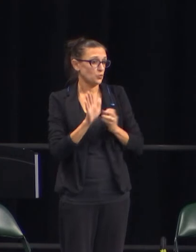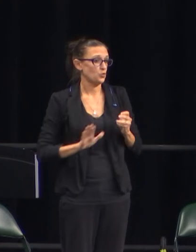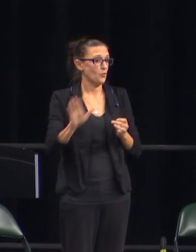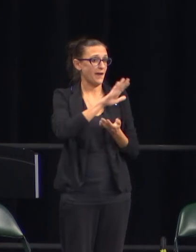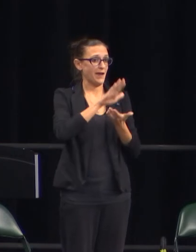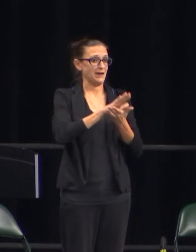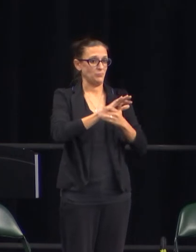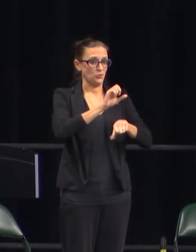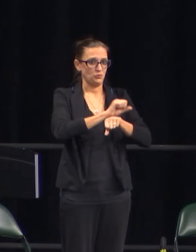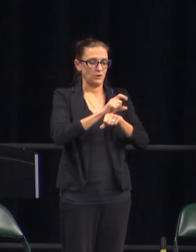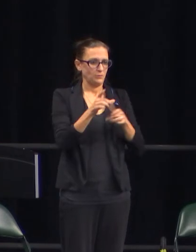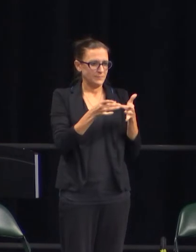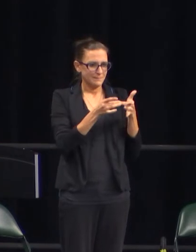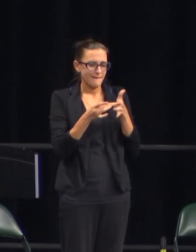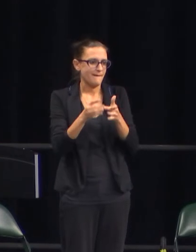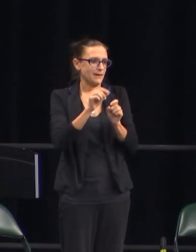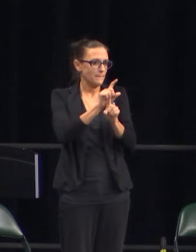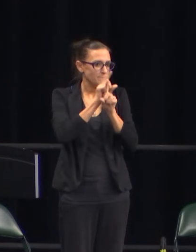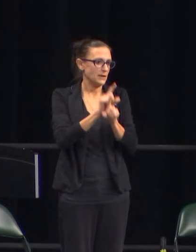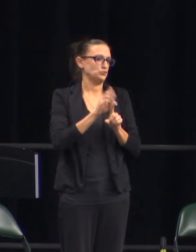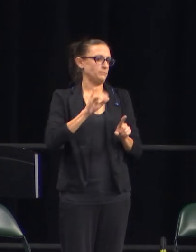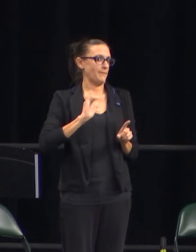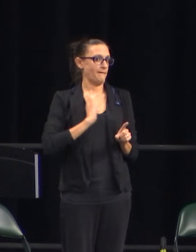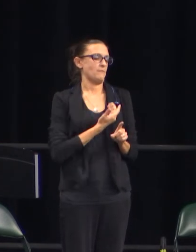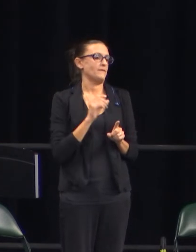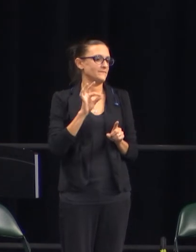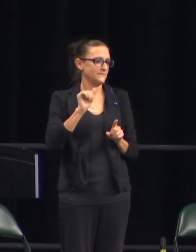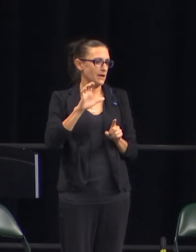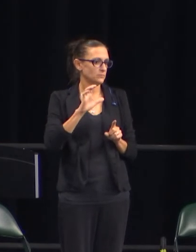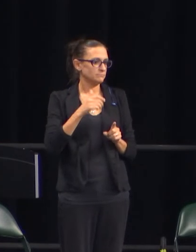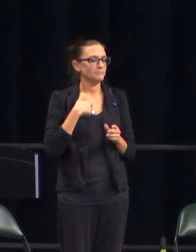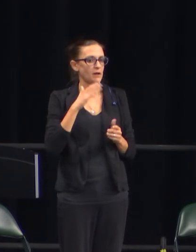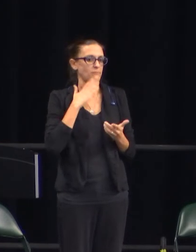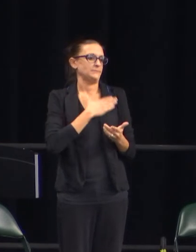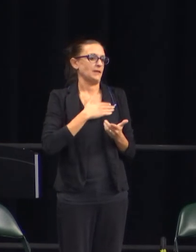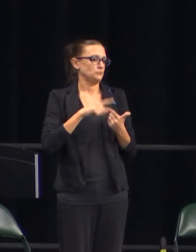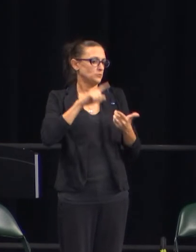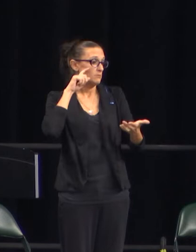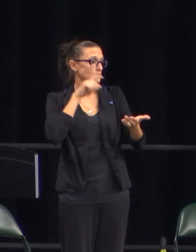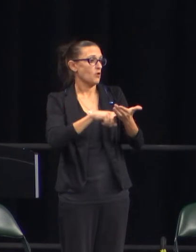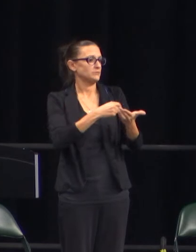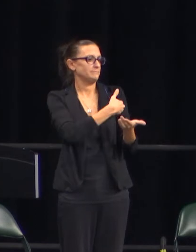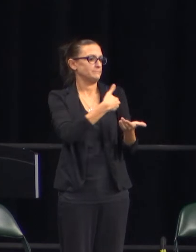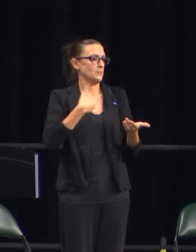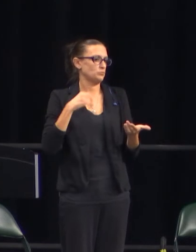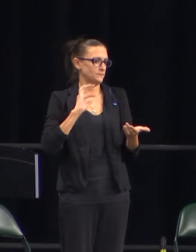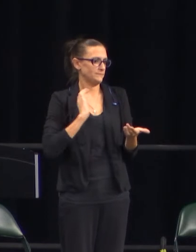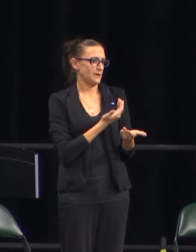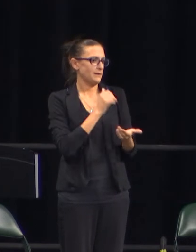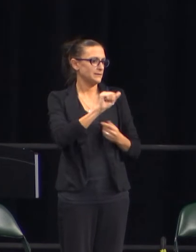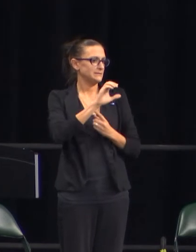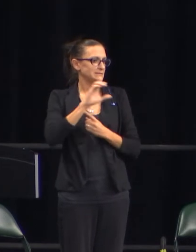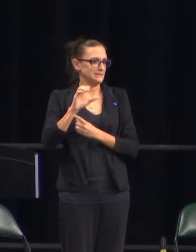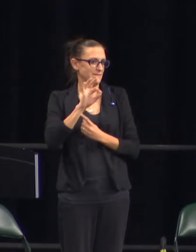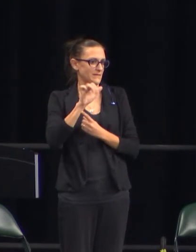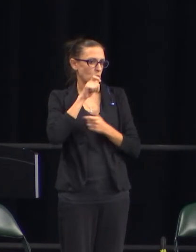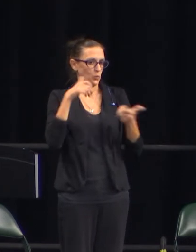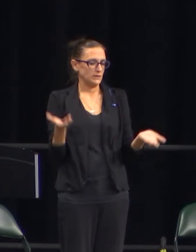you have been guided and mentored by our faculty. I would like to acknowledge the members of the ACC faculty here tonight.